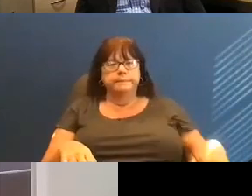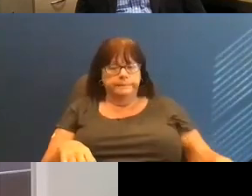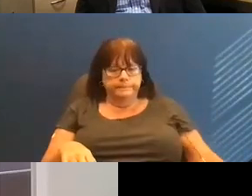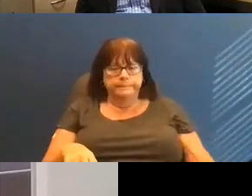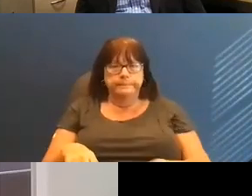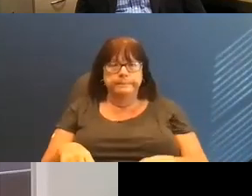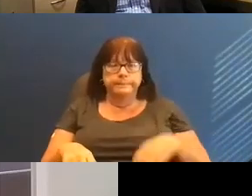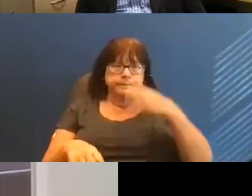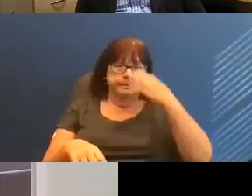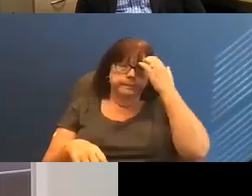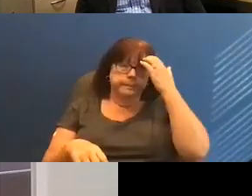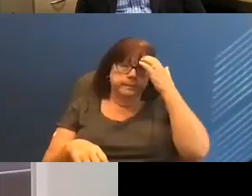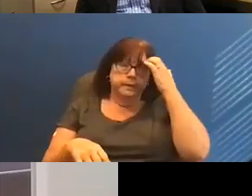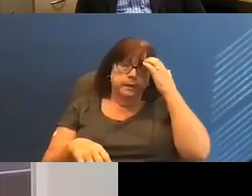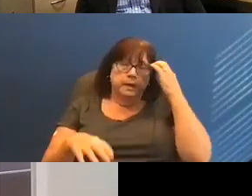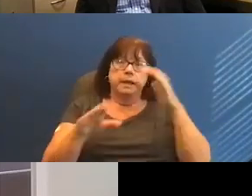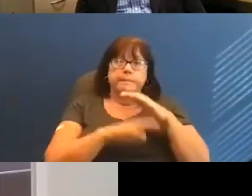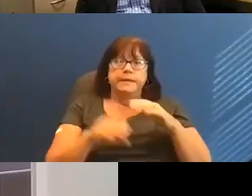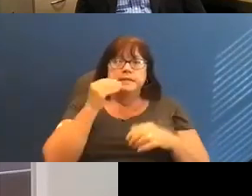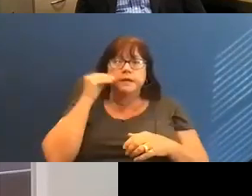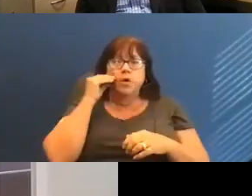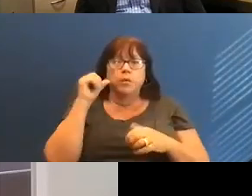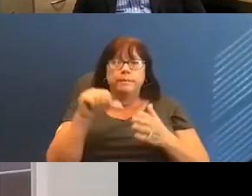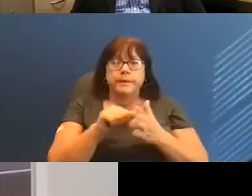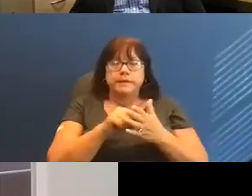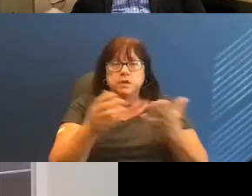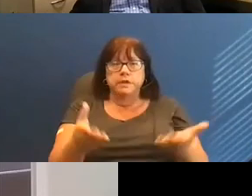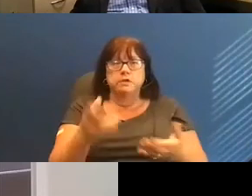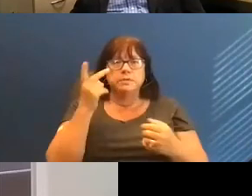this is the basic homepage for the Towson hub and you'll see I've created these groups down here